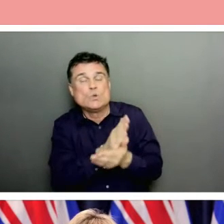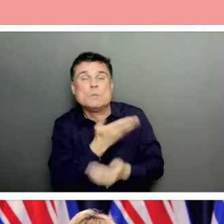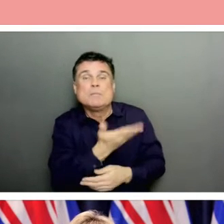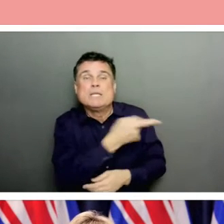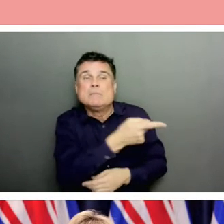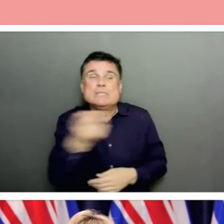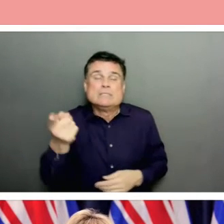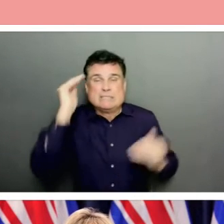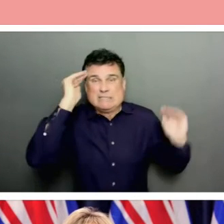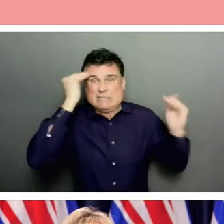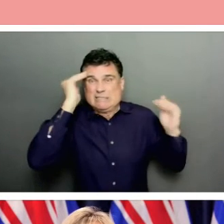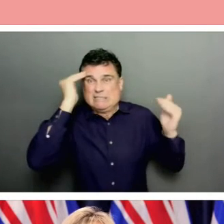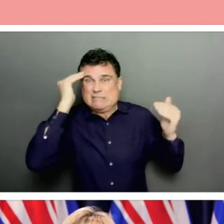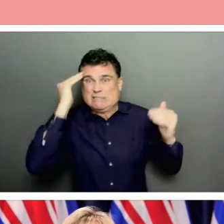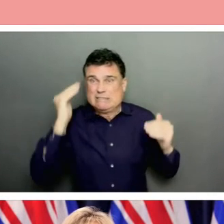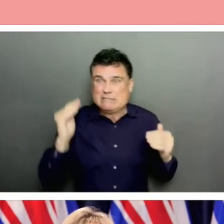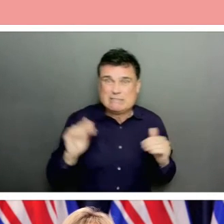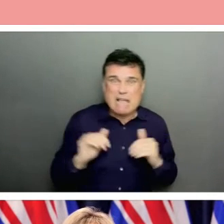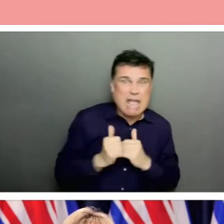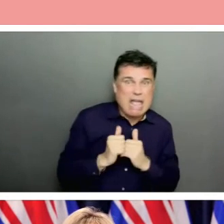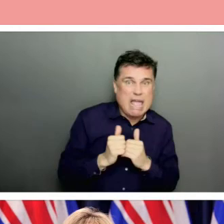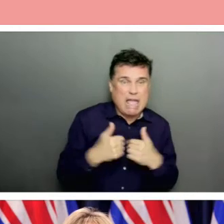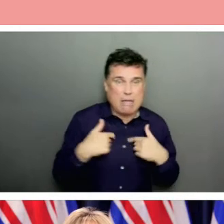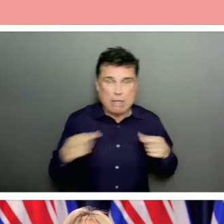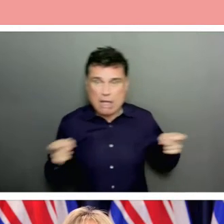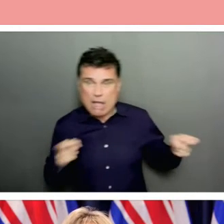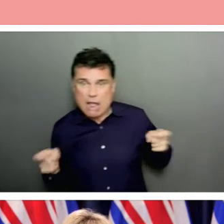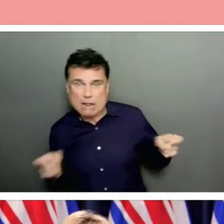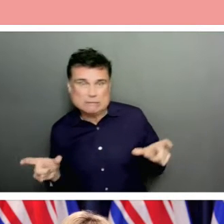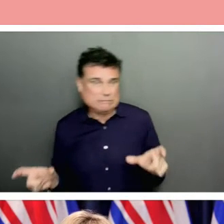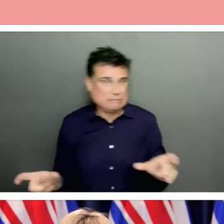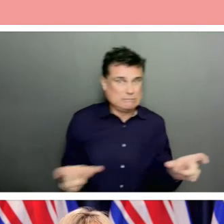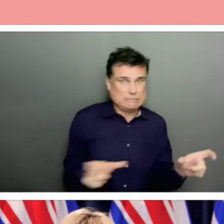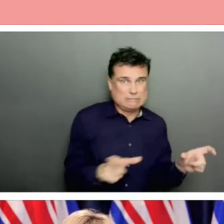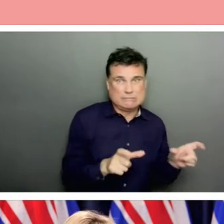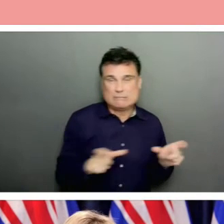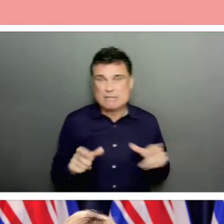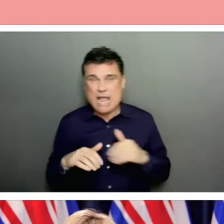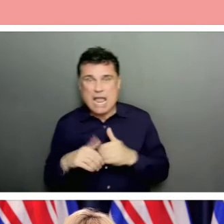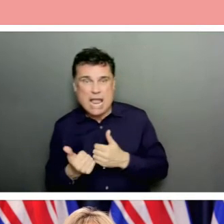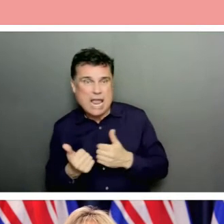multiple different cohorts are able to do that safely. So all of this is being